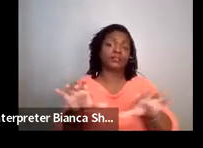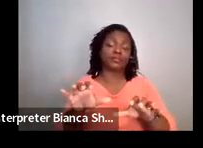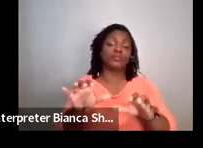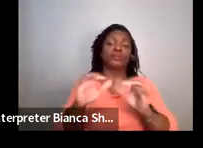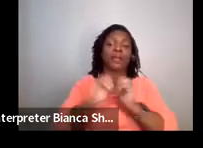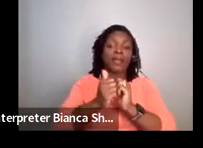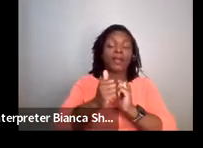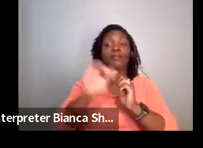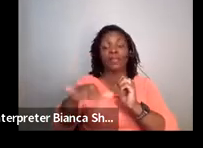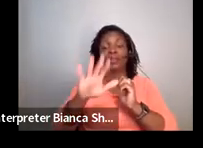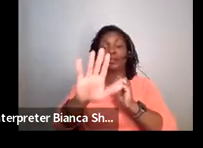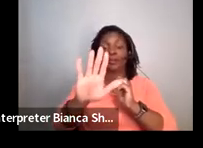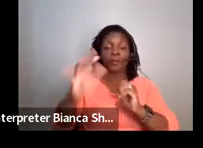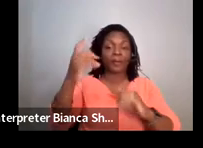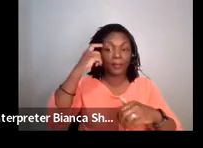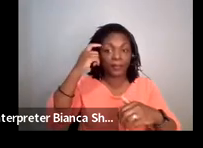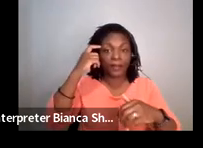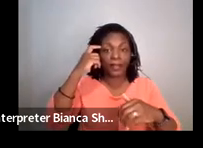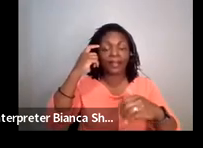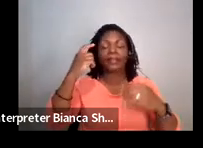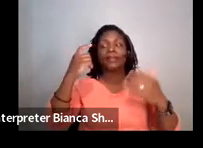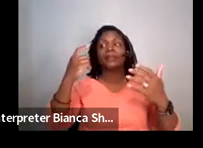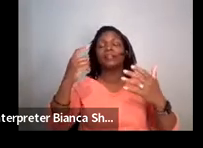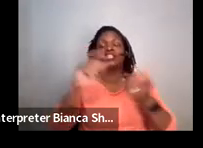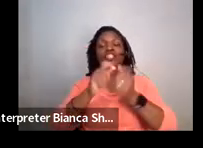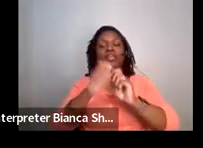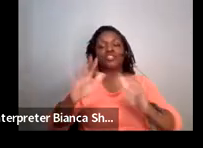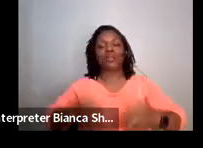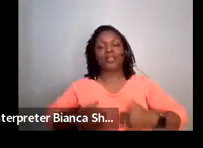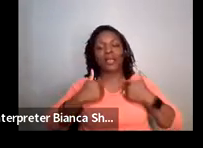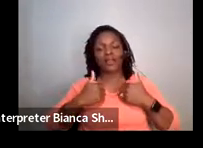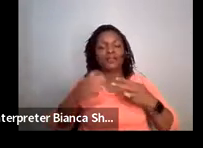A sedentary brain can get anxious if you're an anxious individual.